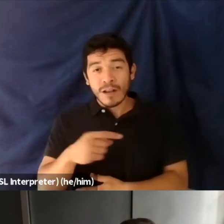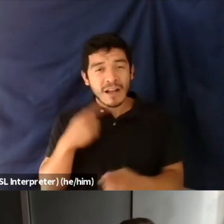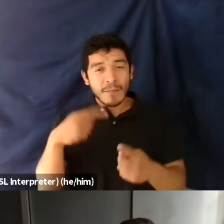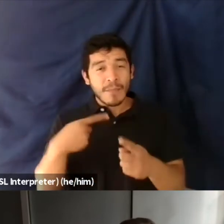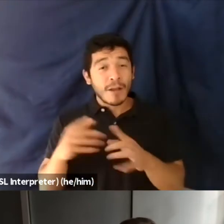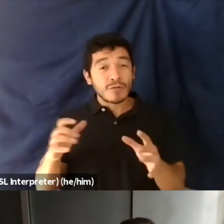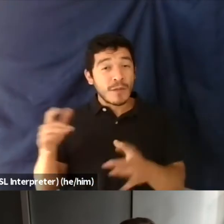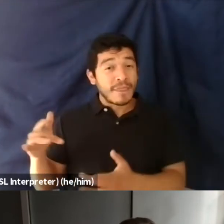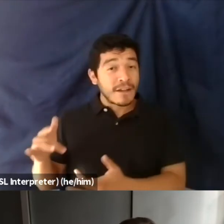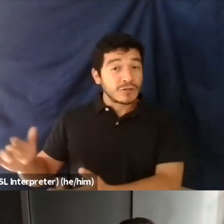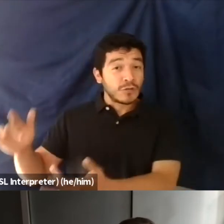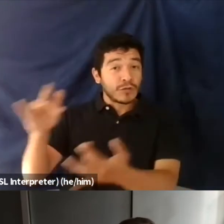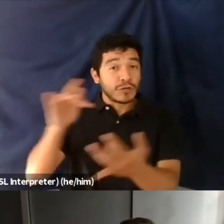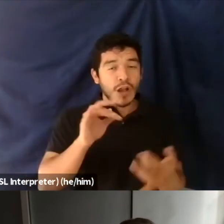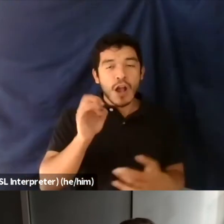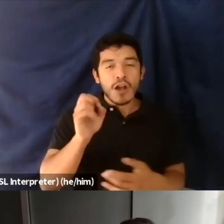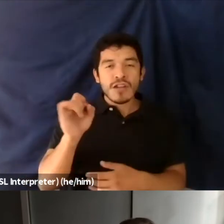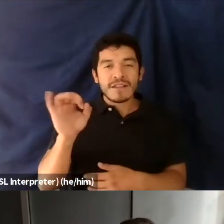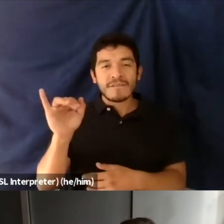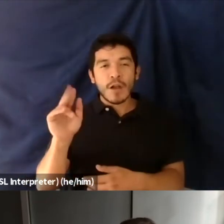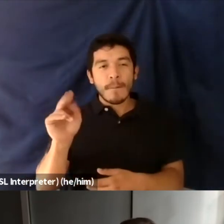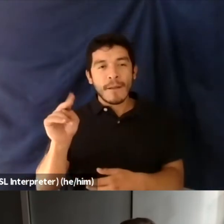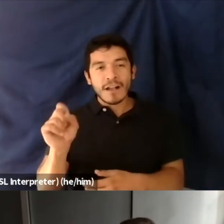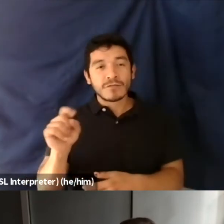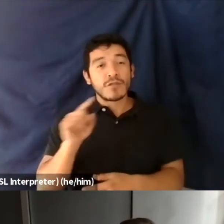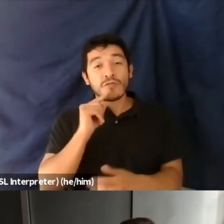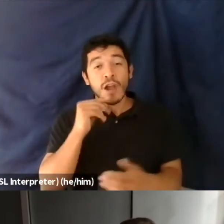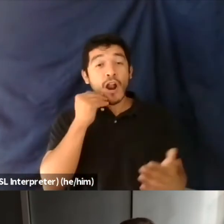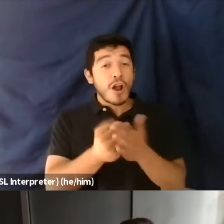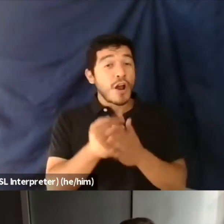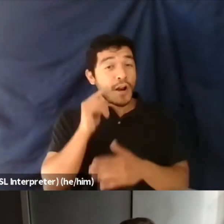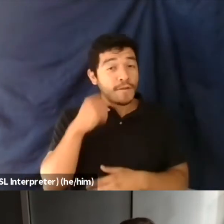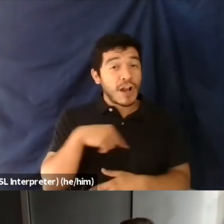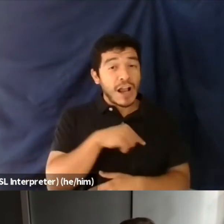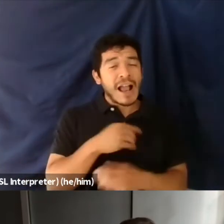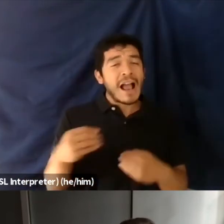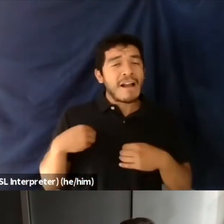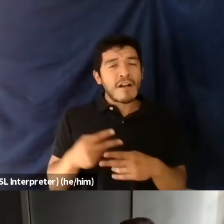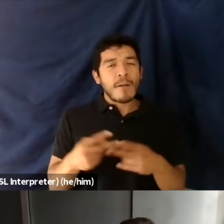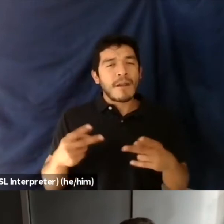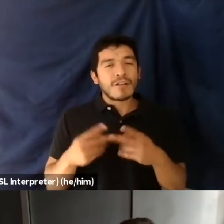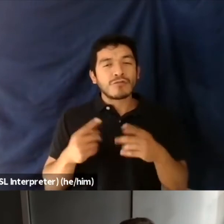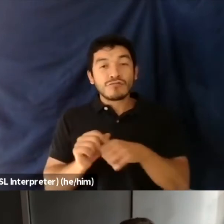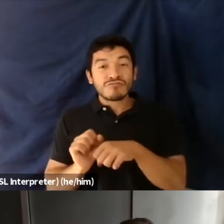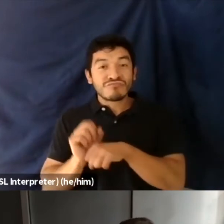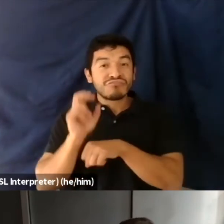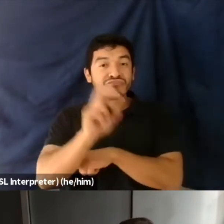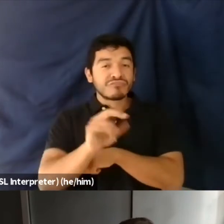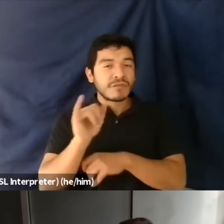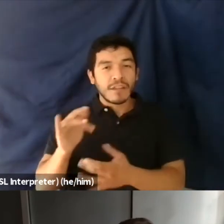And so Jesse Fairbanks', there was really good to us and gave us a place to launch the tour out of, at their drive yard.